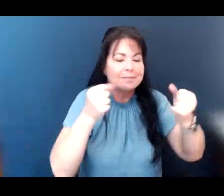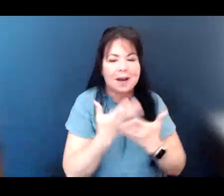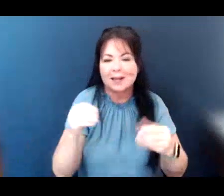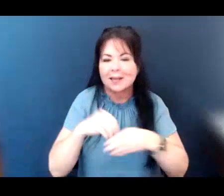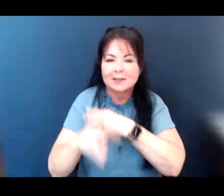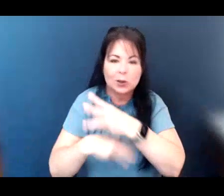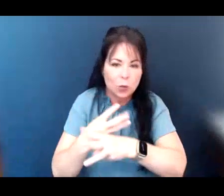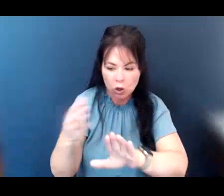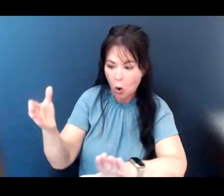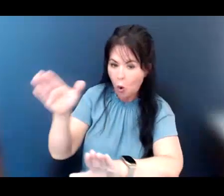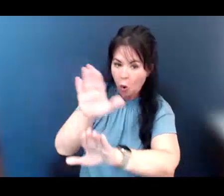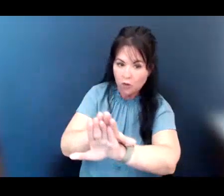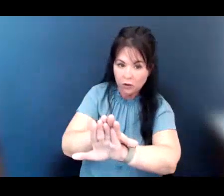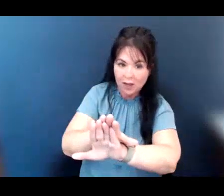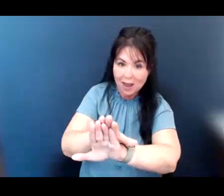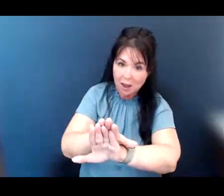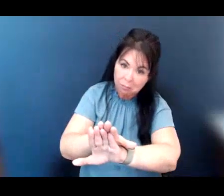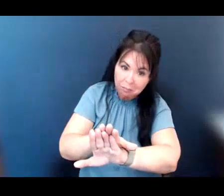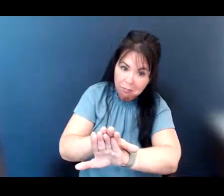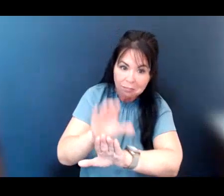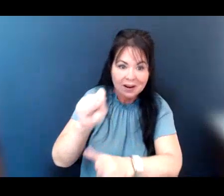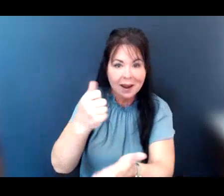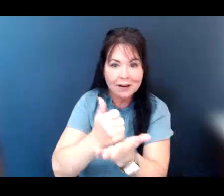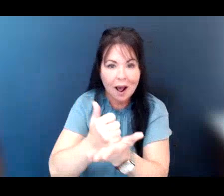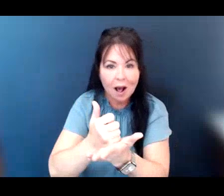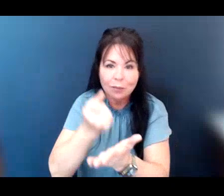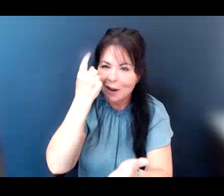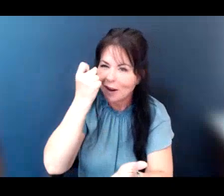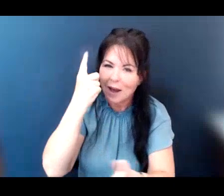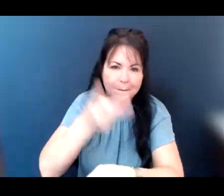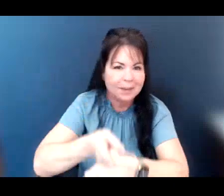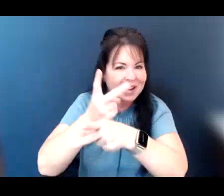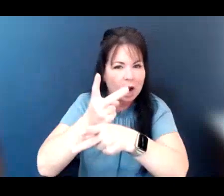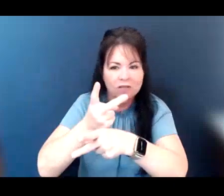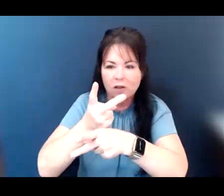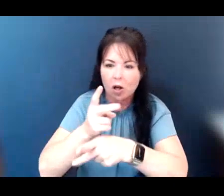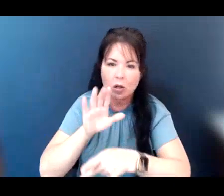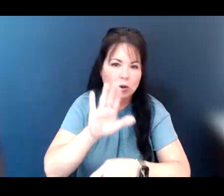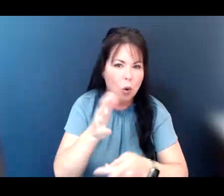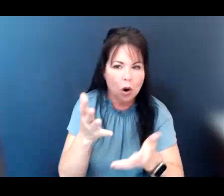But you really have to be careful about how you're interacting with them and have a more broad understanding of how they work